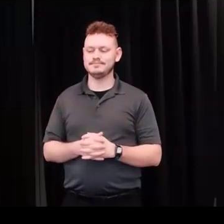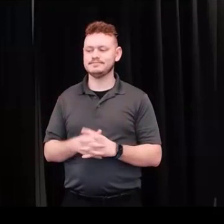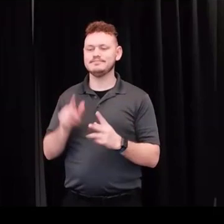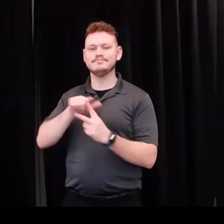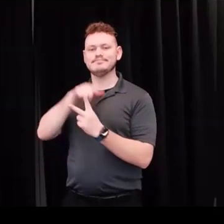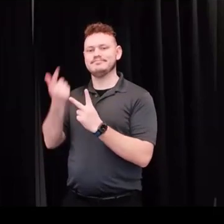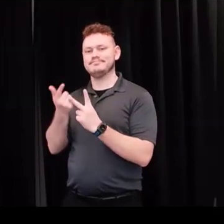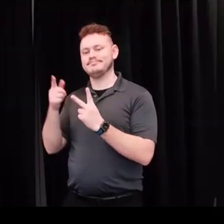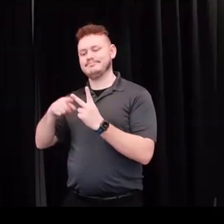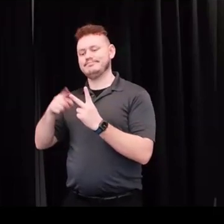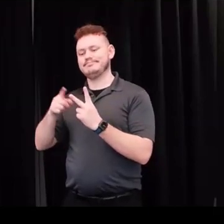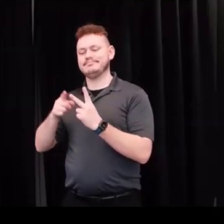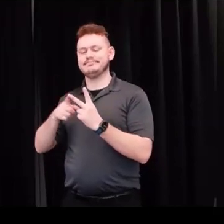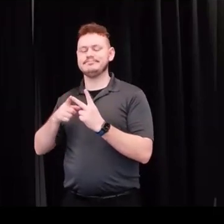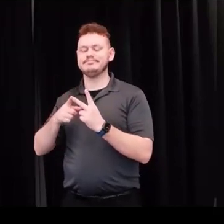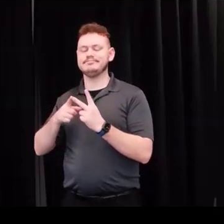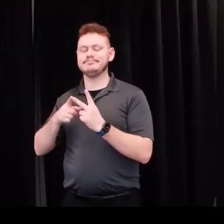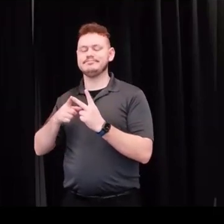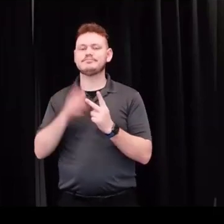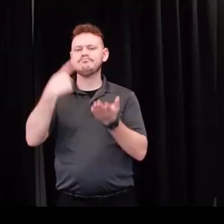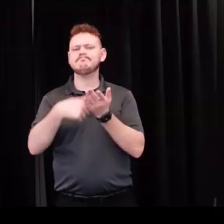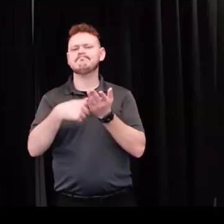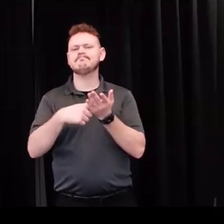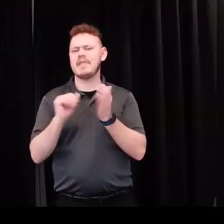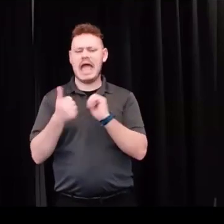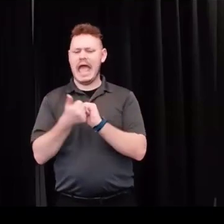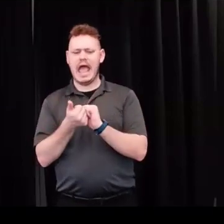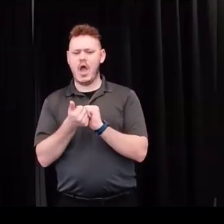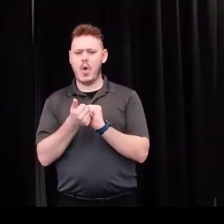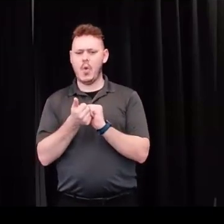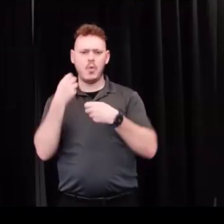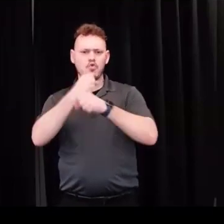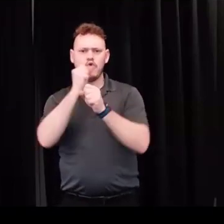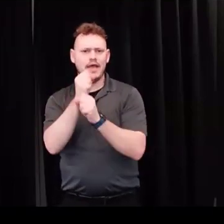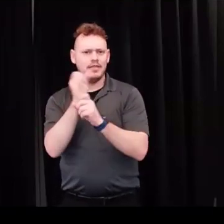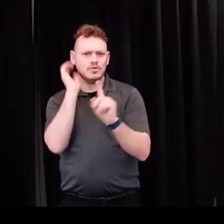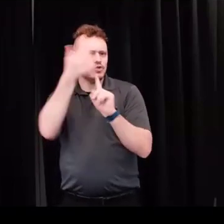Okay. So we're going to talk about, how are we going to create these personas? Also known